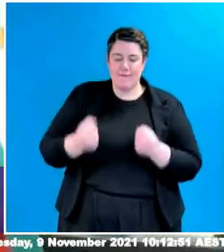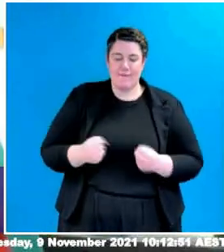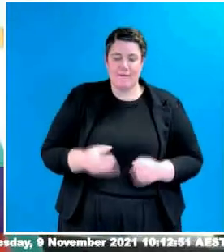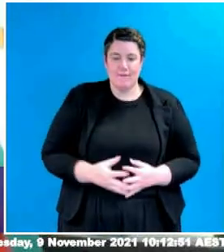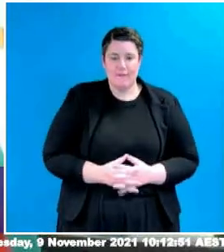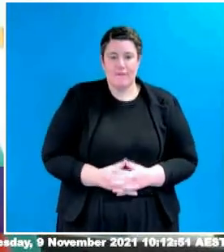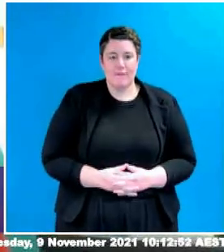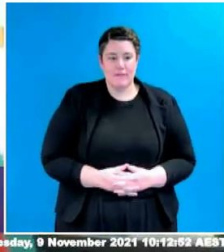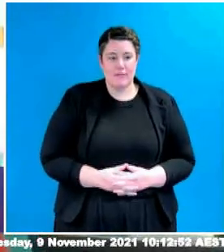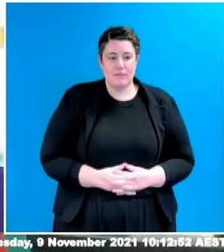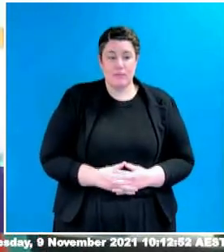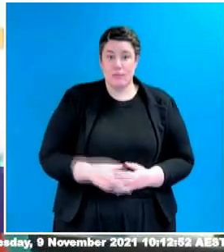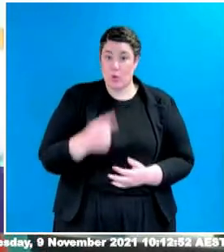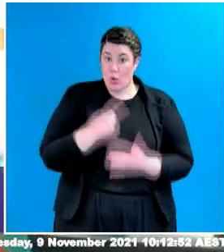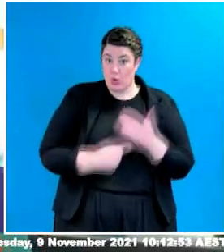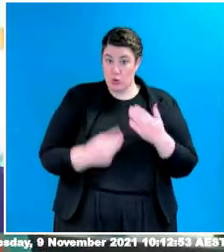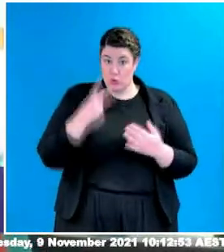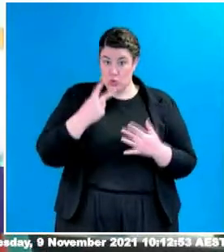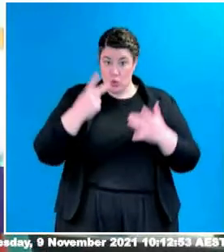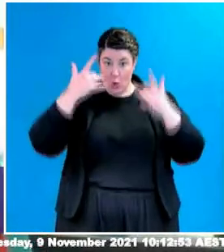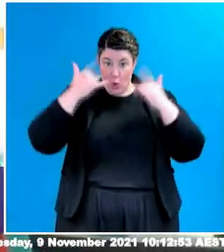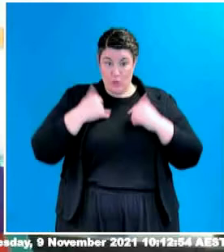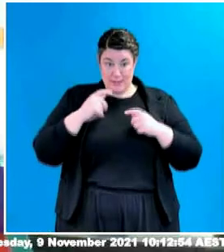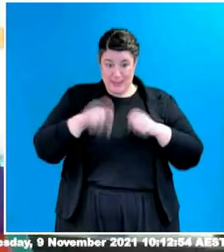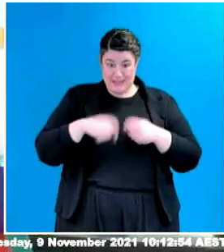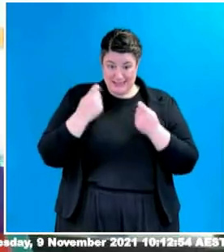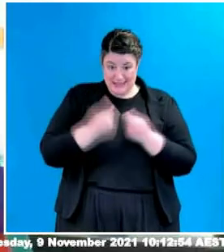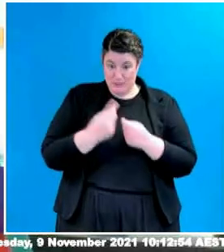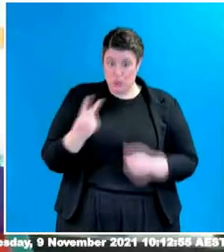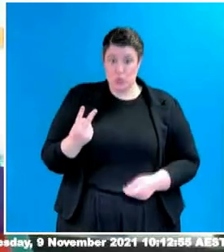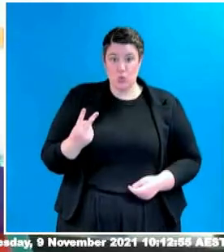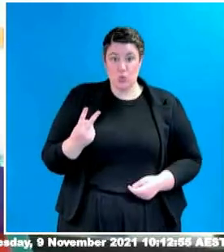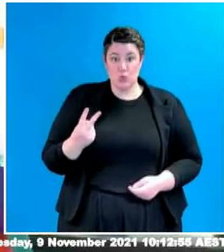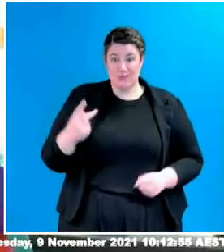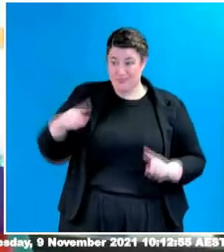There have been only two lawyers in my team for the last 17 years doing all